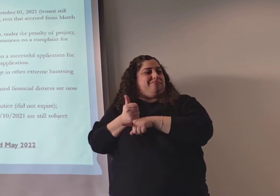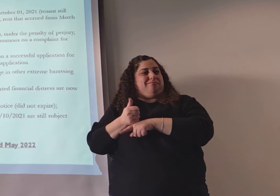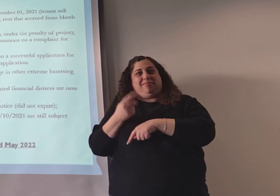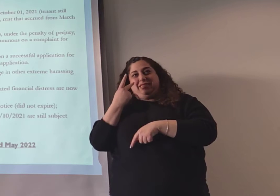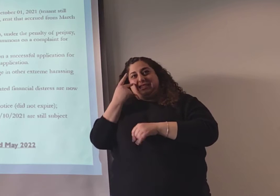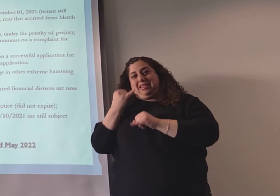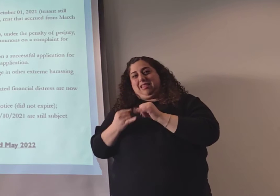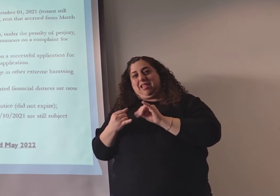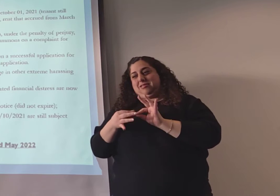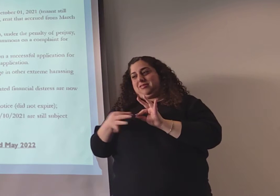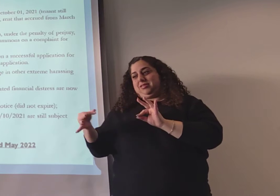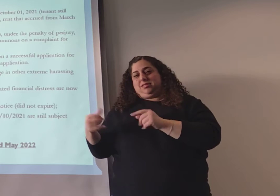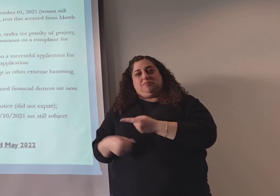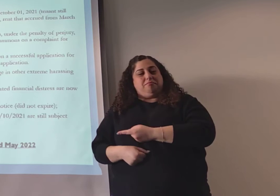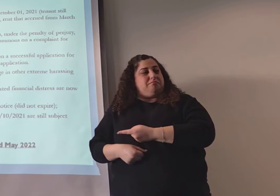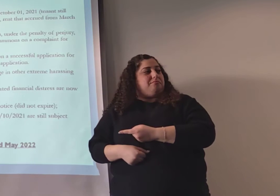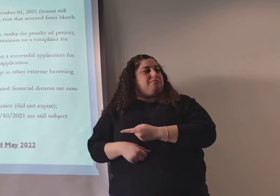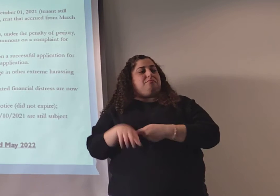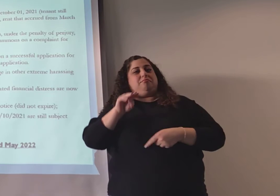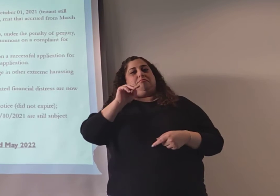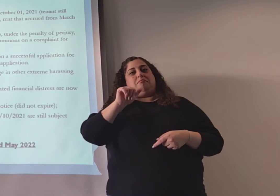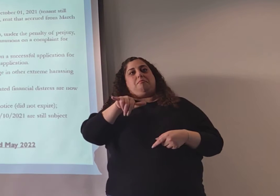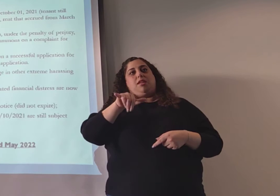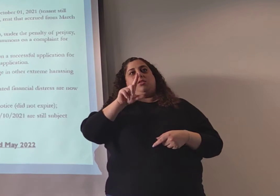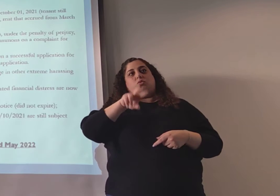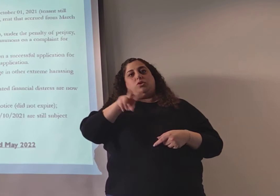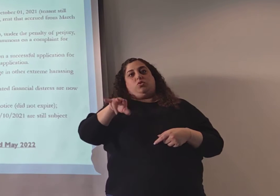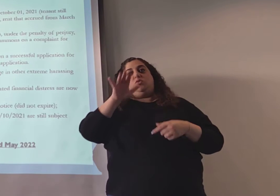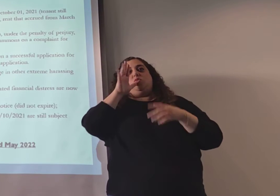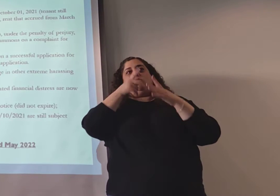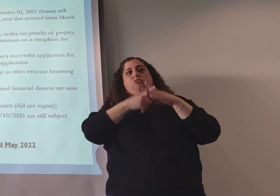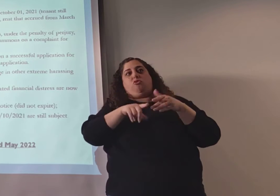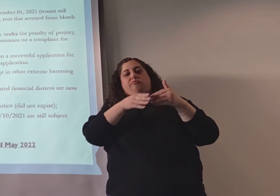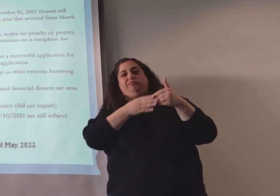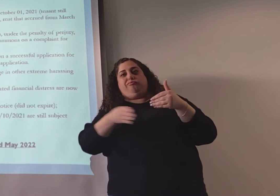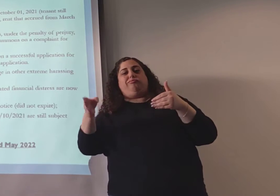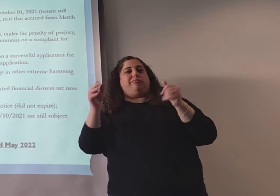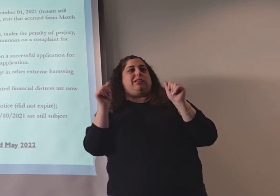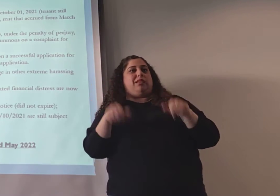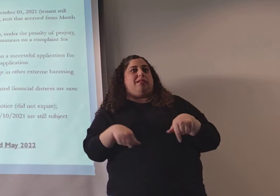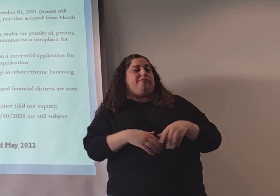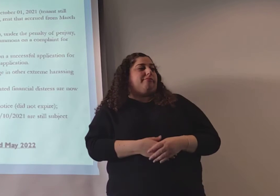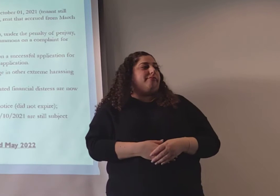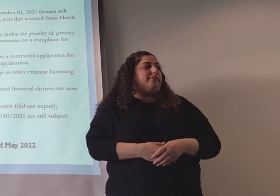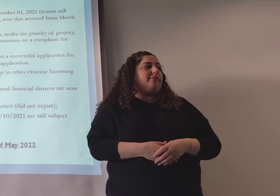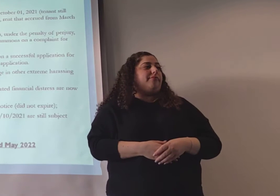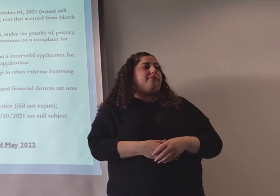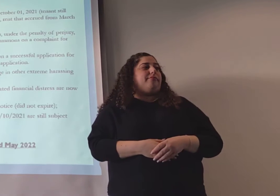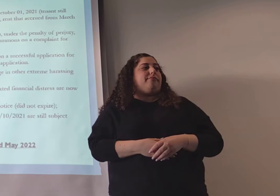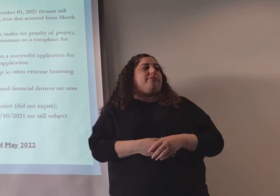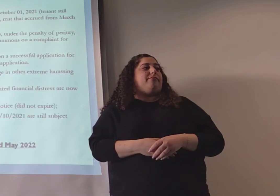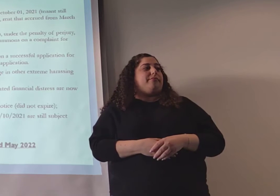September 30th, 2022. And those requirements are longer notice periods.